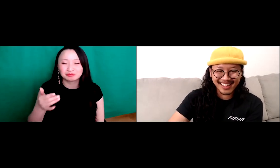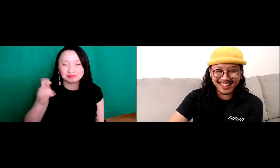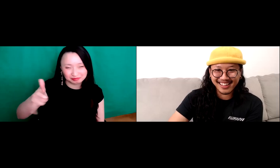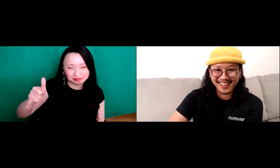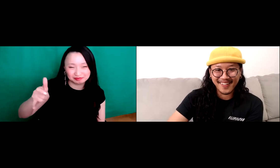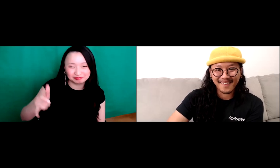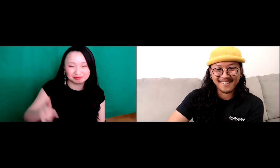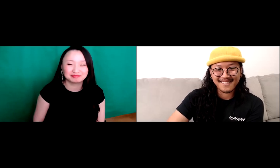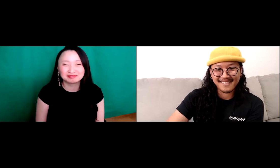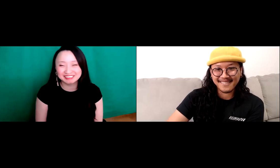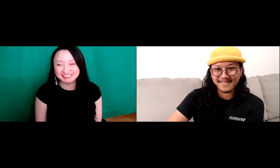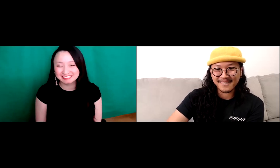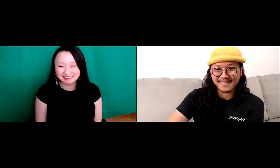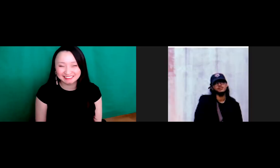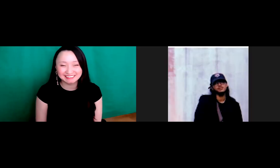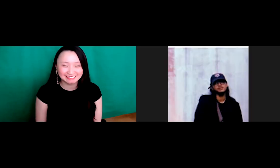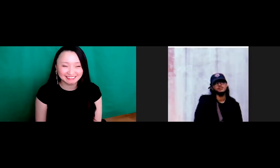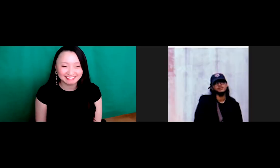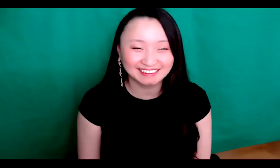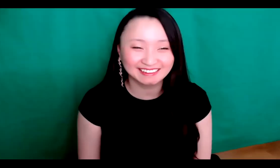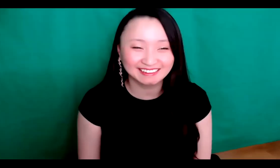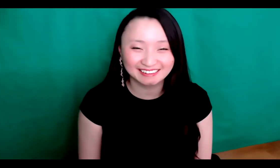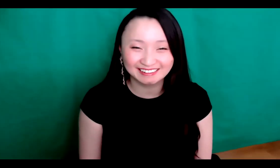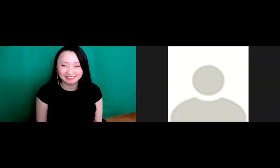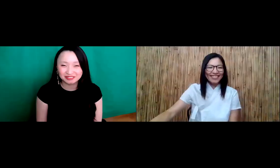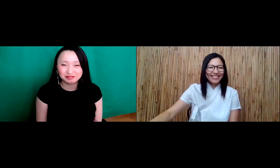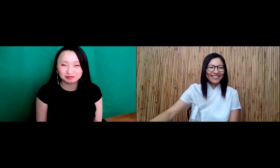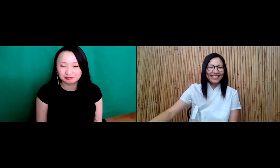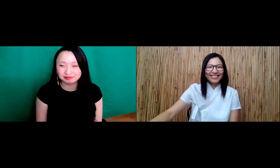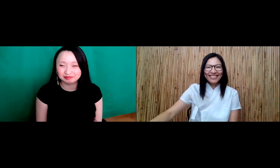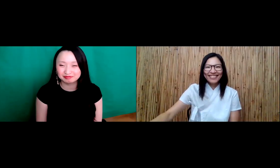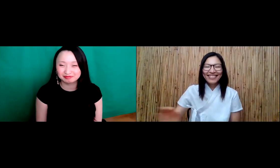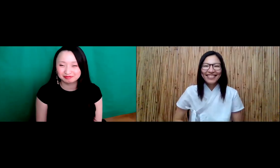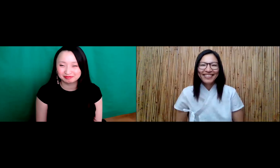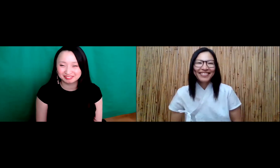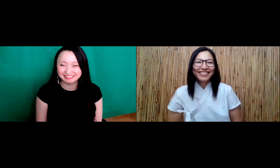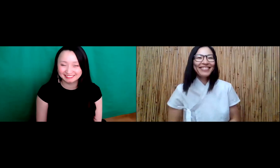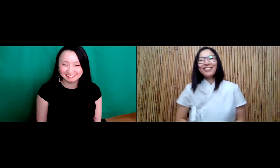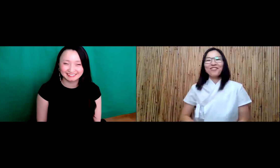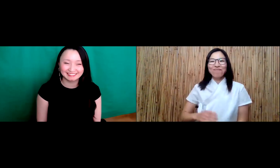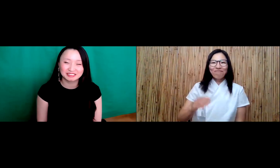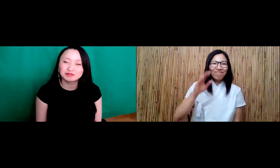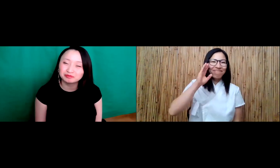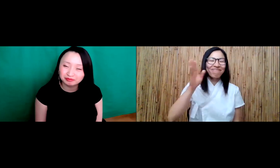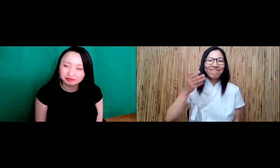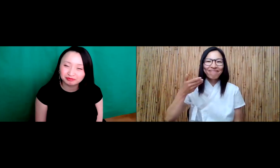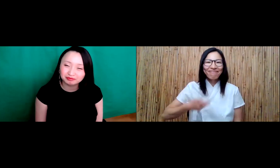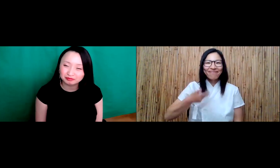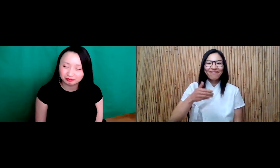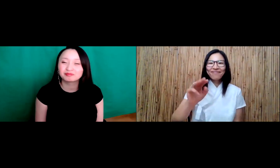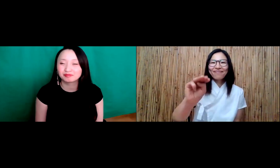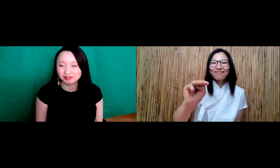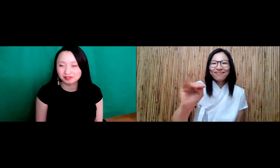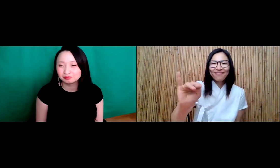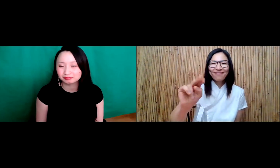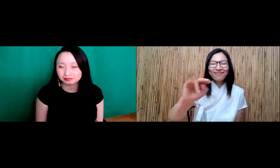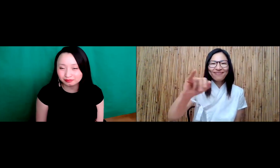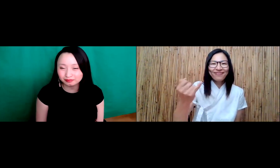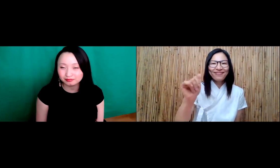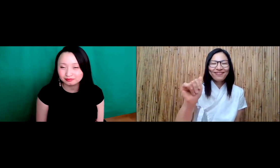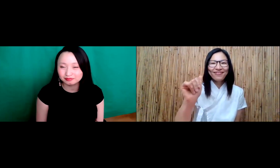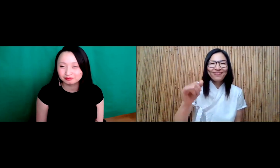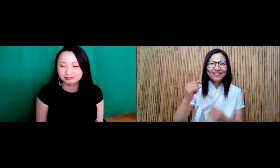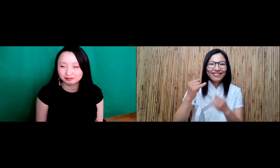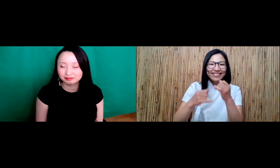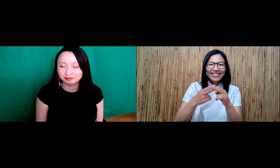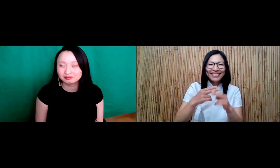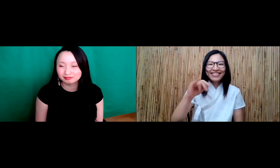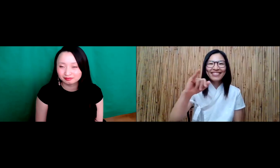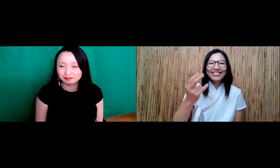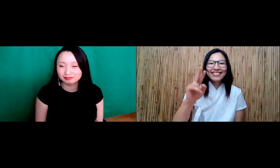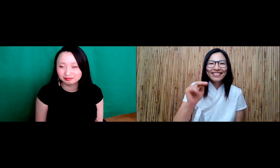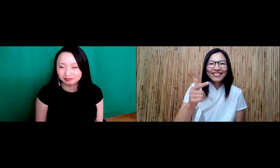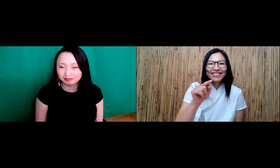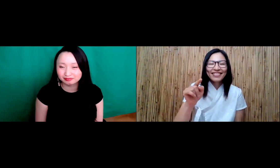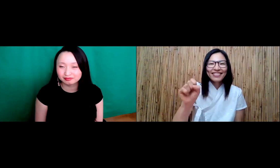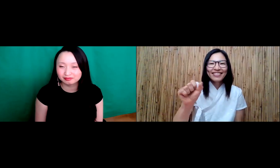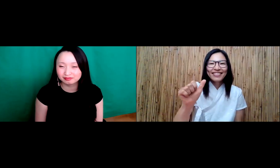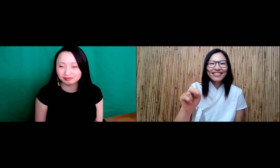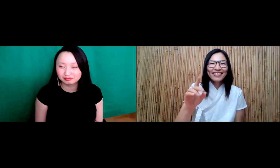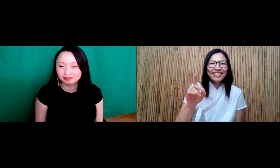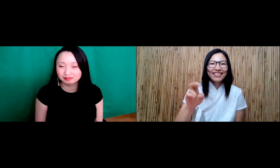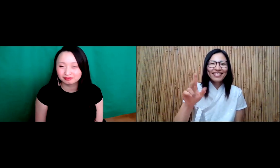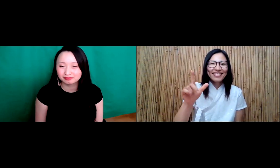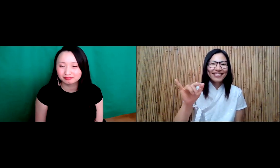Hello everyone. My name is Minja. My last name is Jung-Sanderlin.